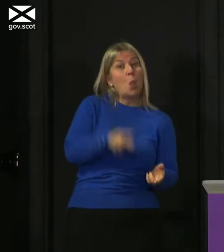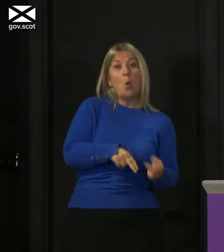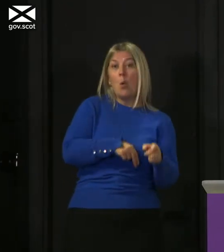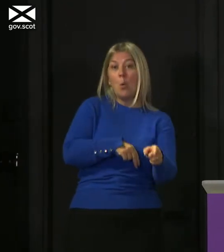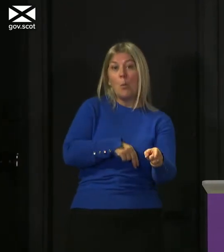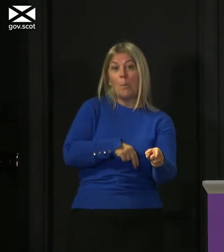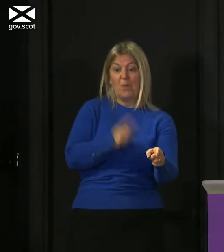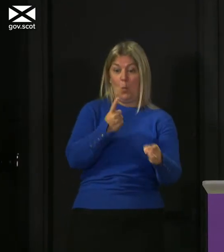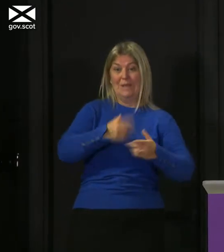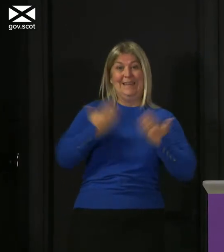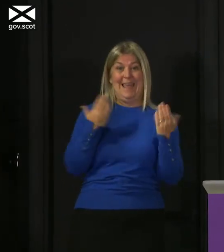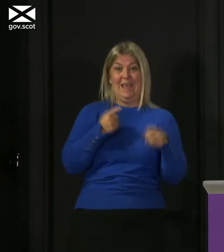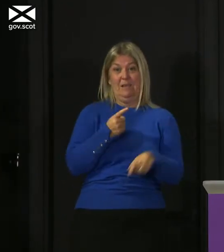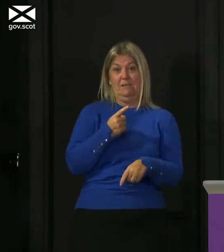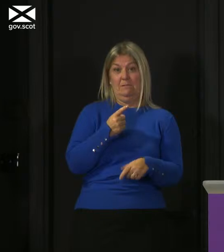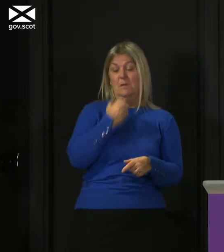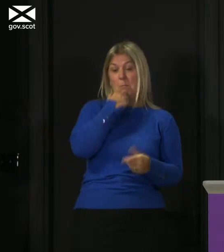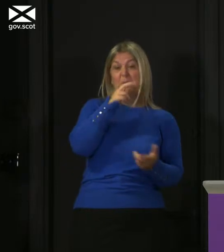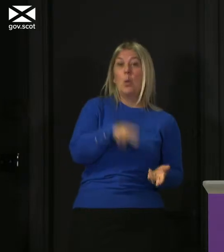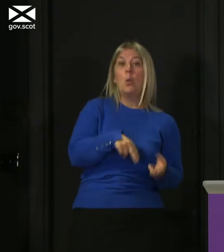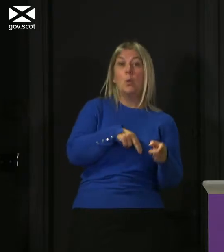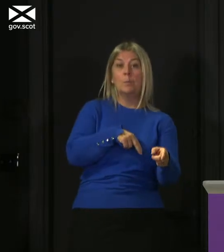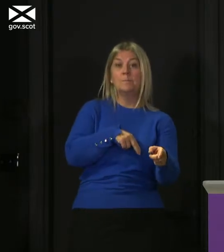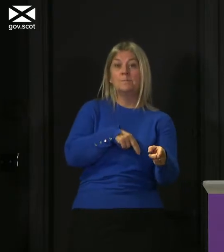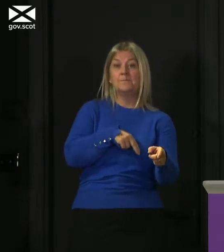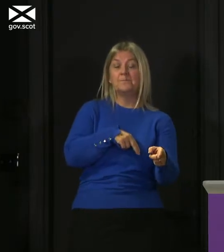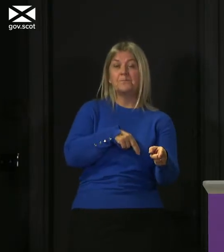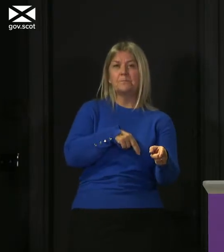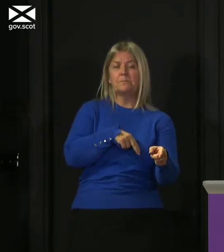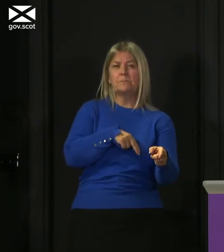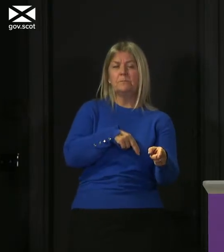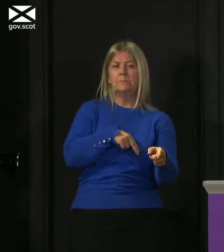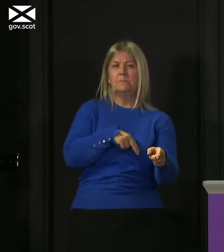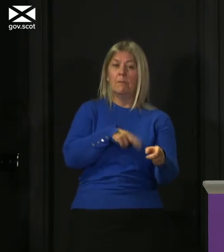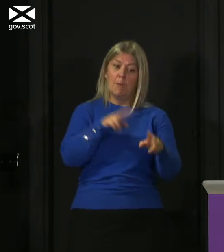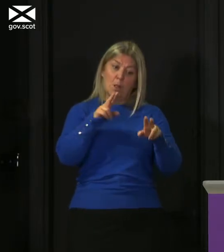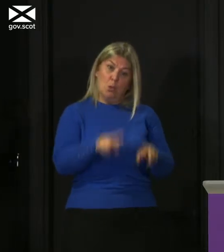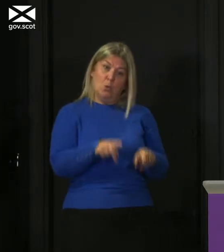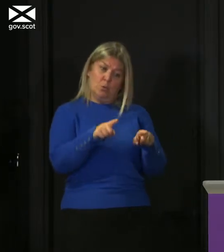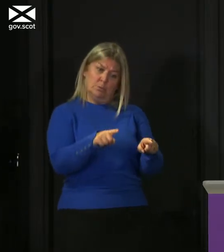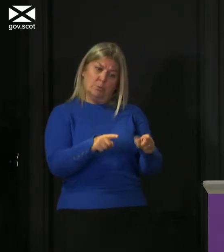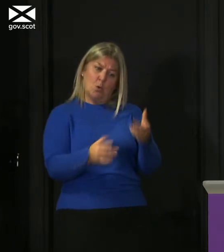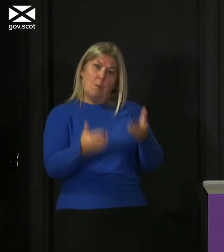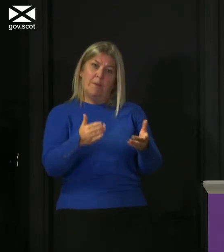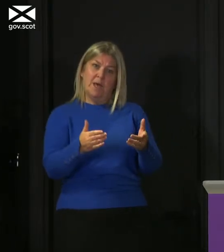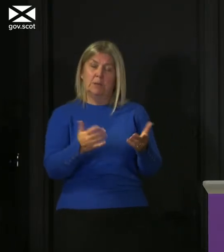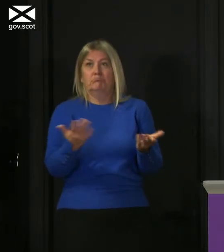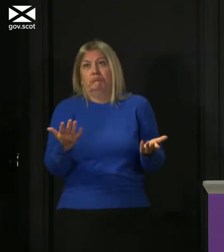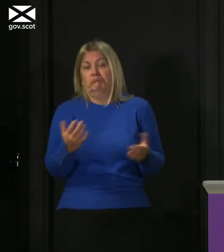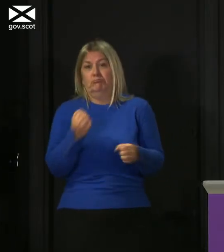data, I should say, but because we are looking at now compared to Greater Glasgow and Clyde which is